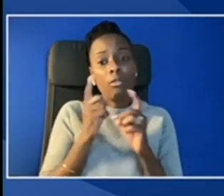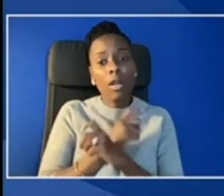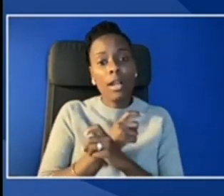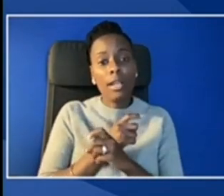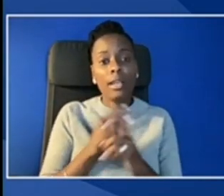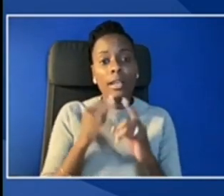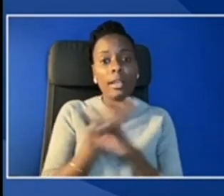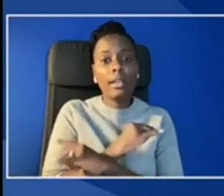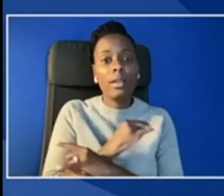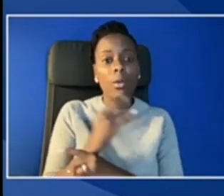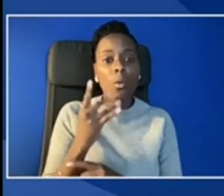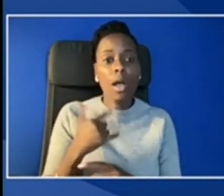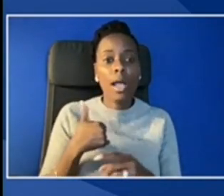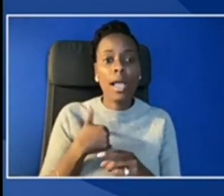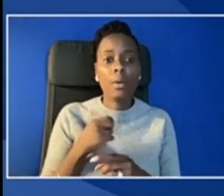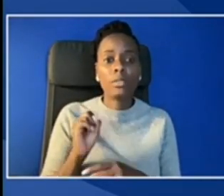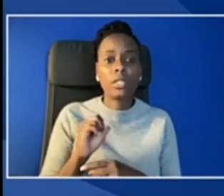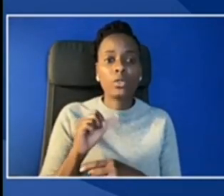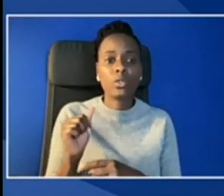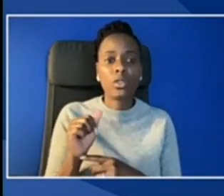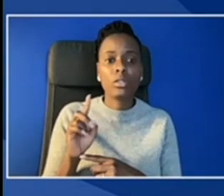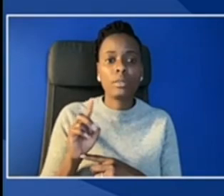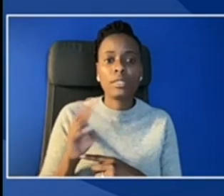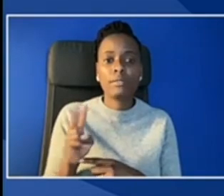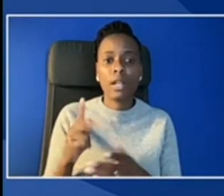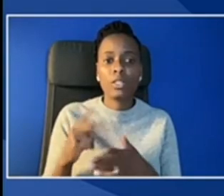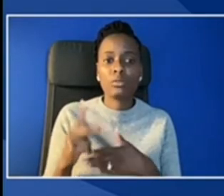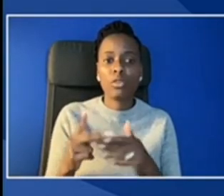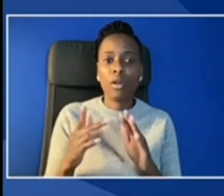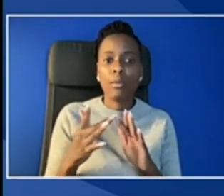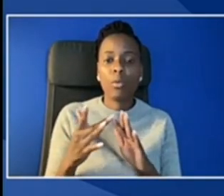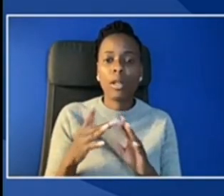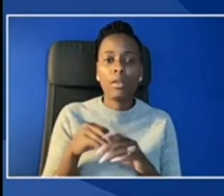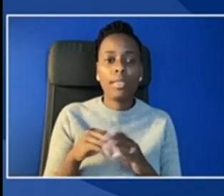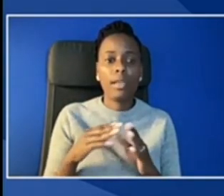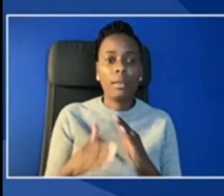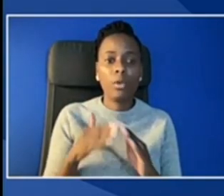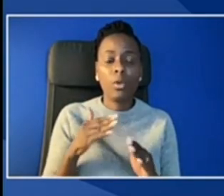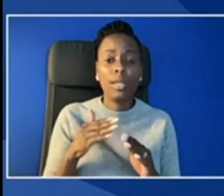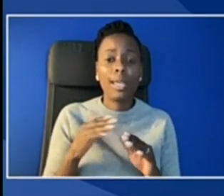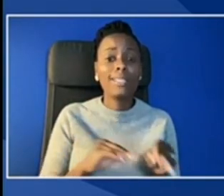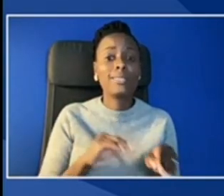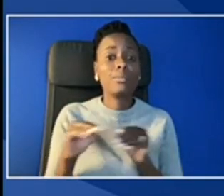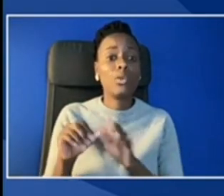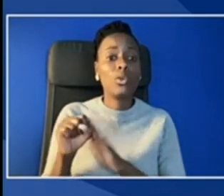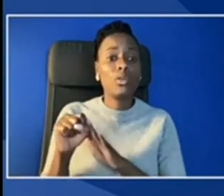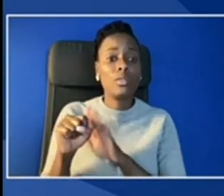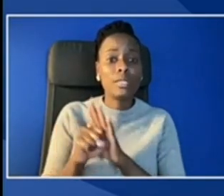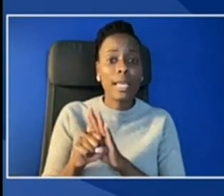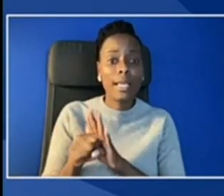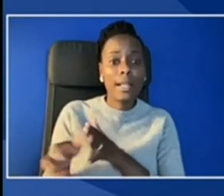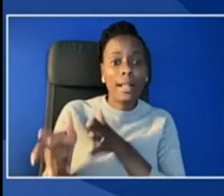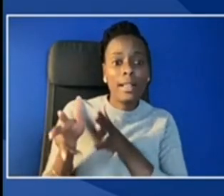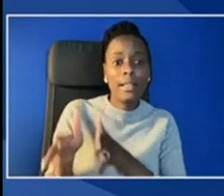I ended up having to move out of state to get away from him, leaving my children and grandchildren. My marriage may have ended,